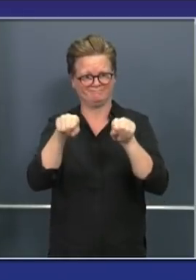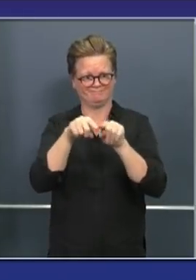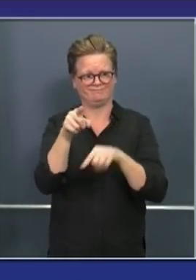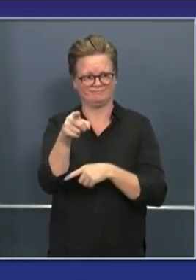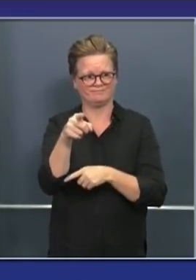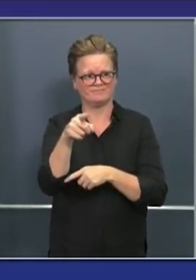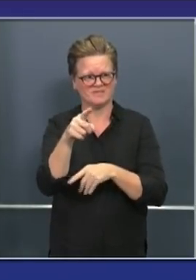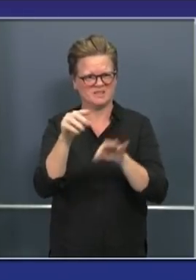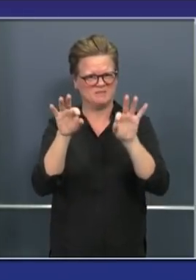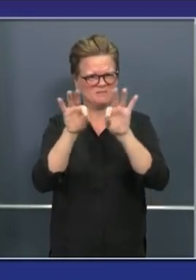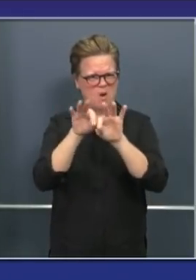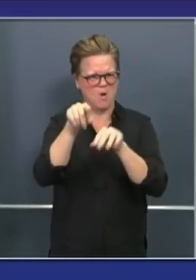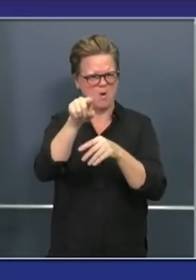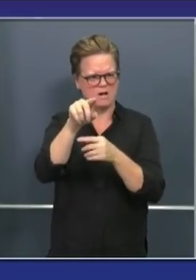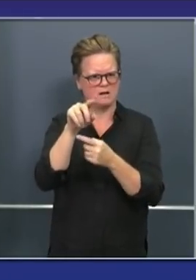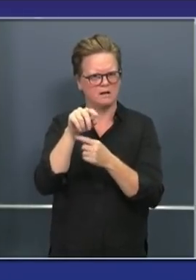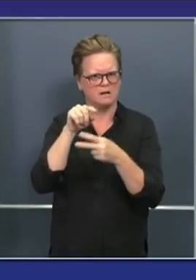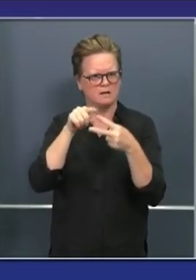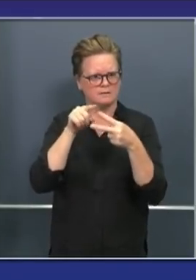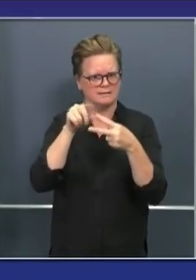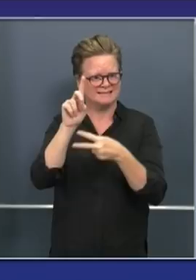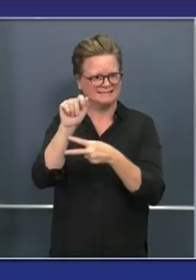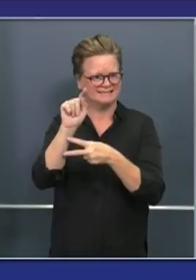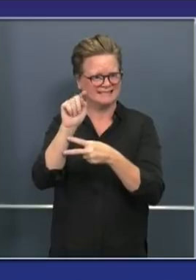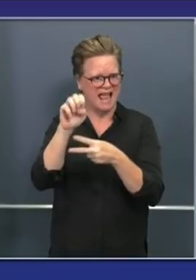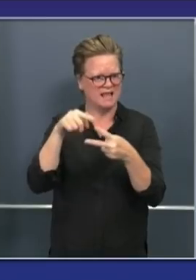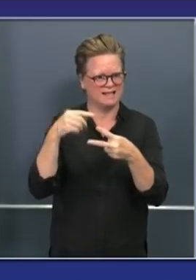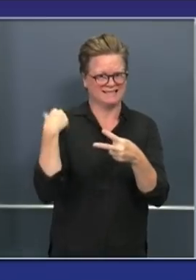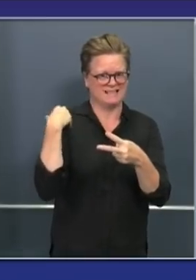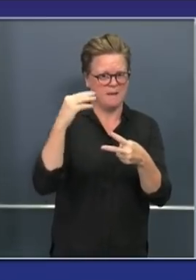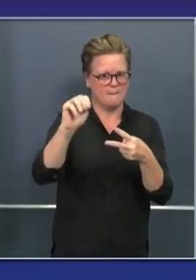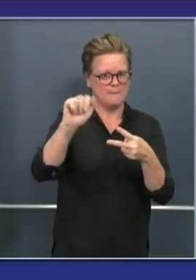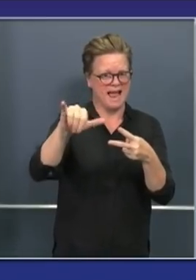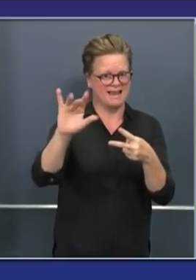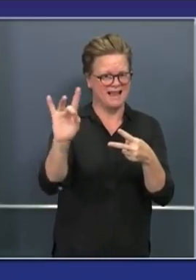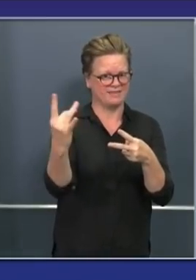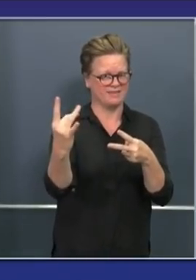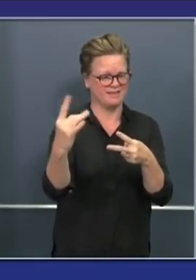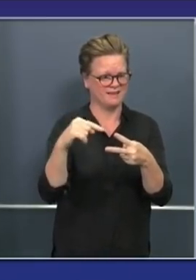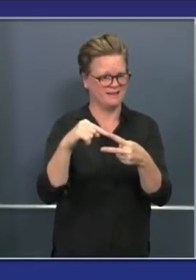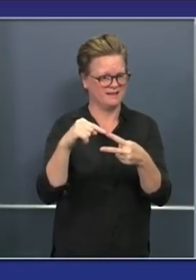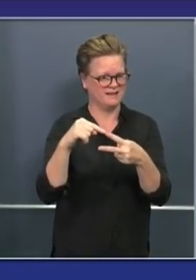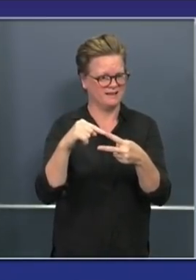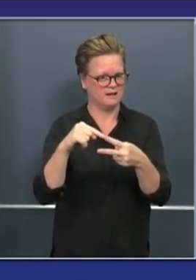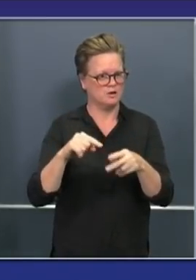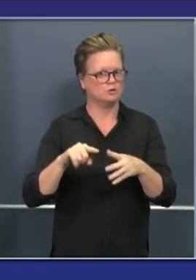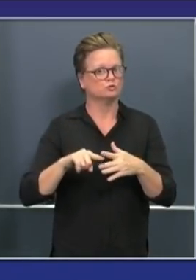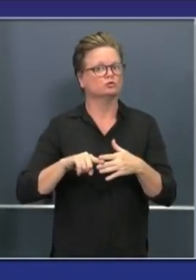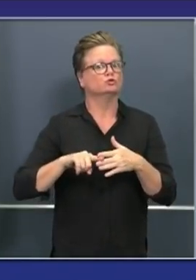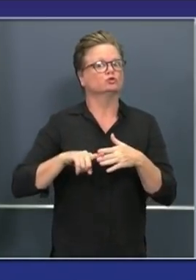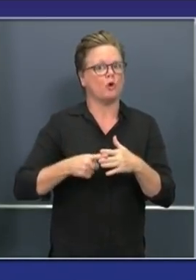IMPORTANT DATES. YOU SEE ON THE SLIDE MAY 8th.